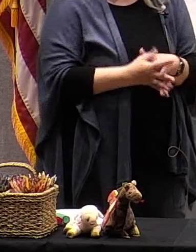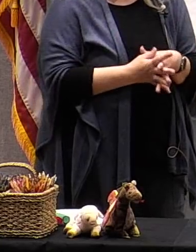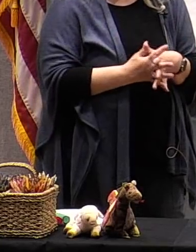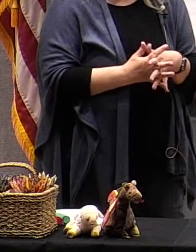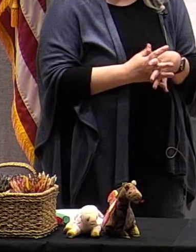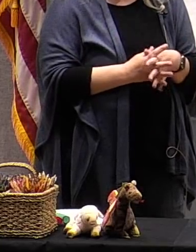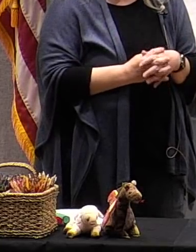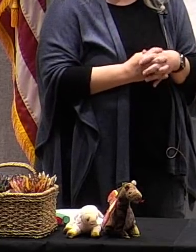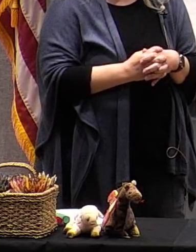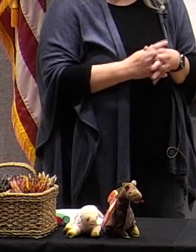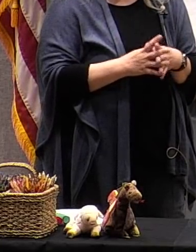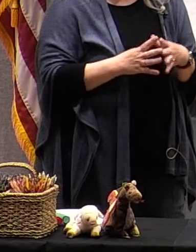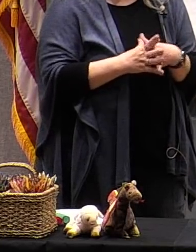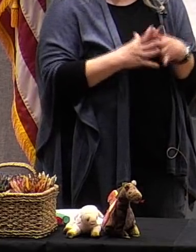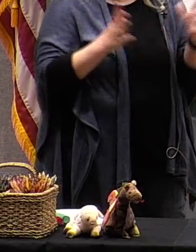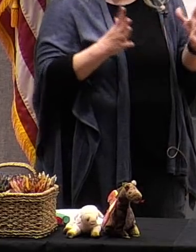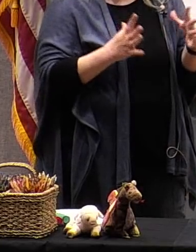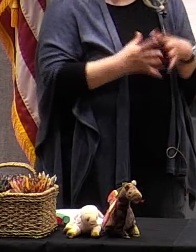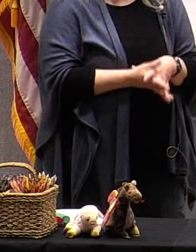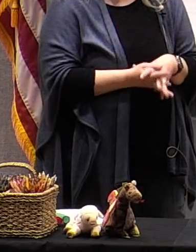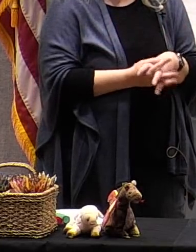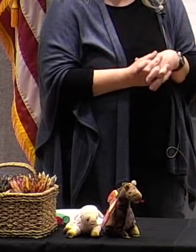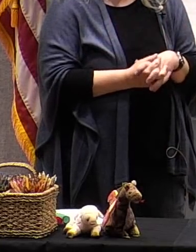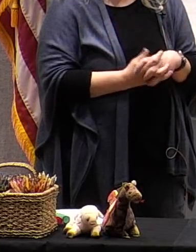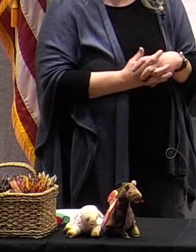We'd love to see the kindness trees that you guys make. Thank you.